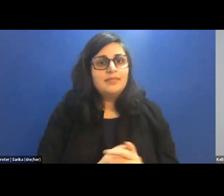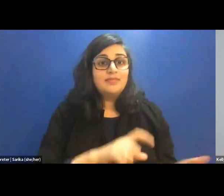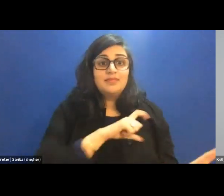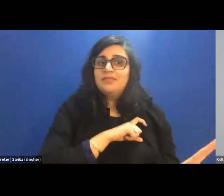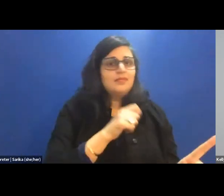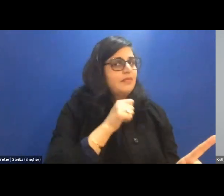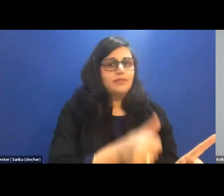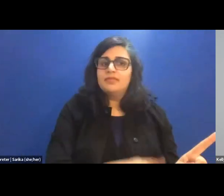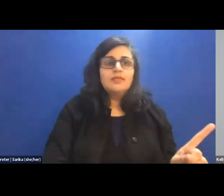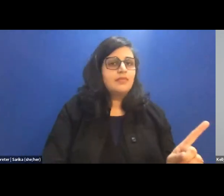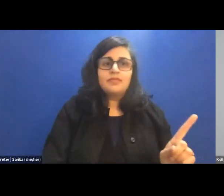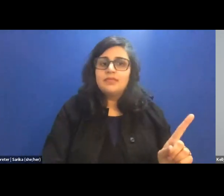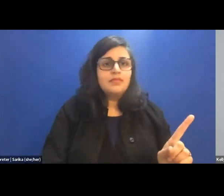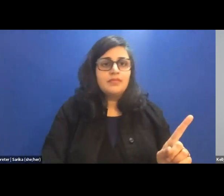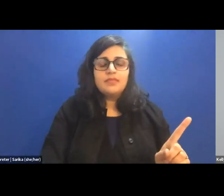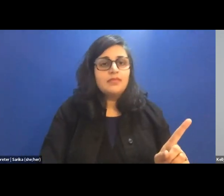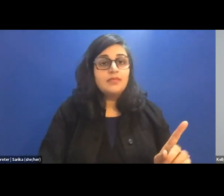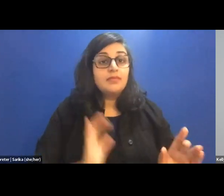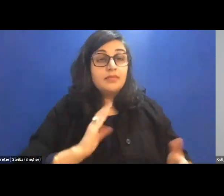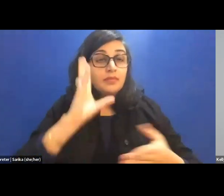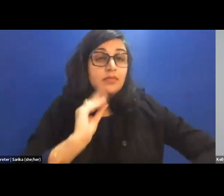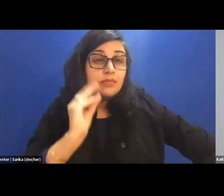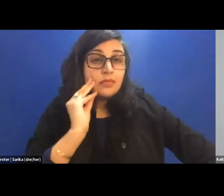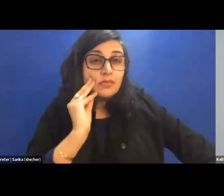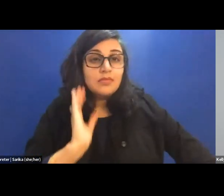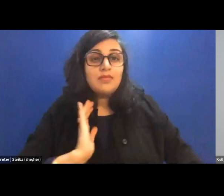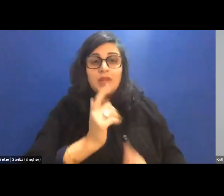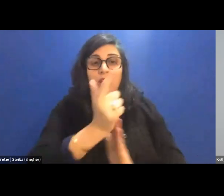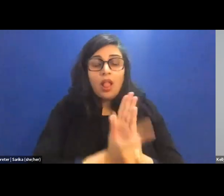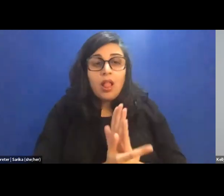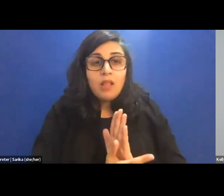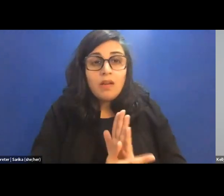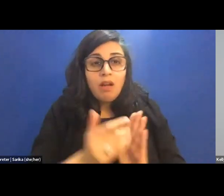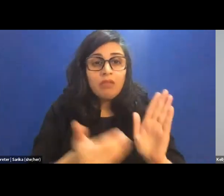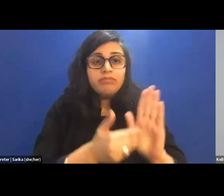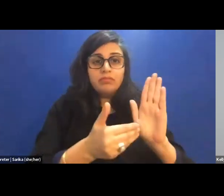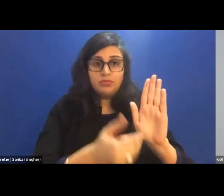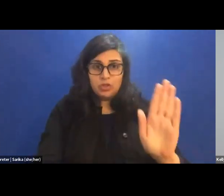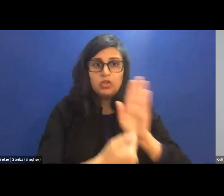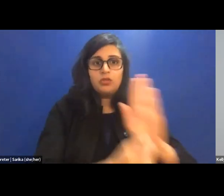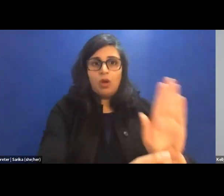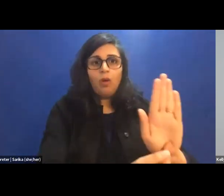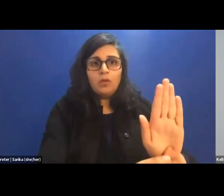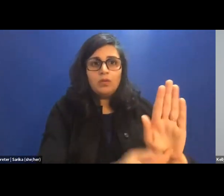system that supports black women thriving. Portland police ain't it.